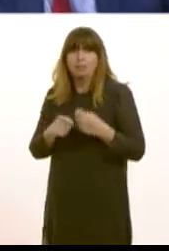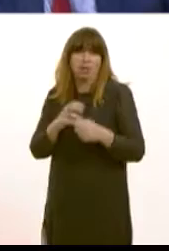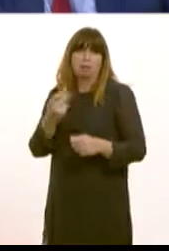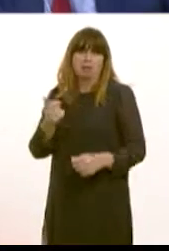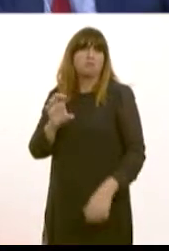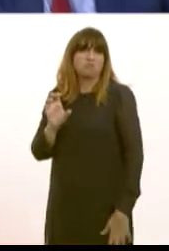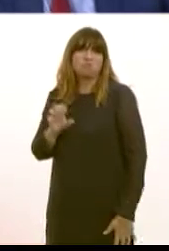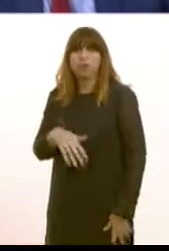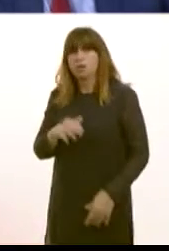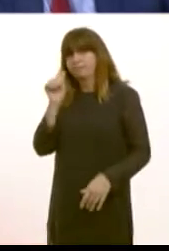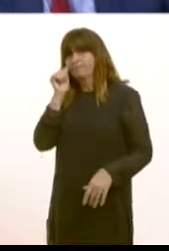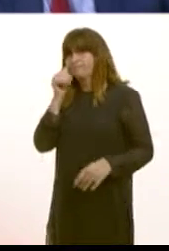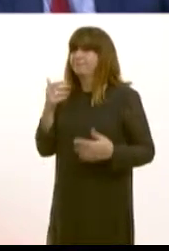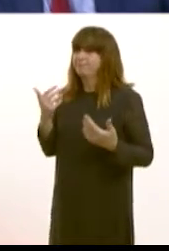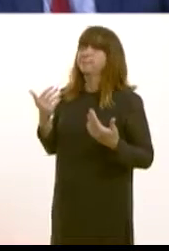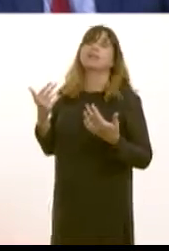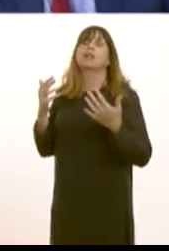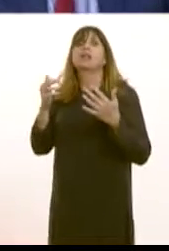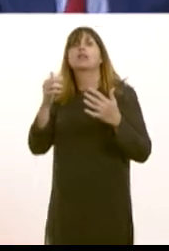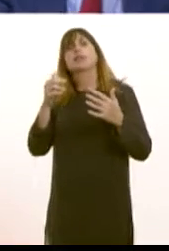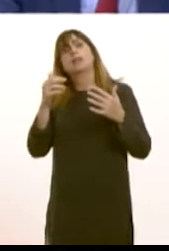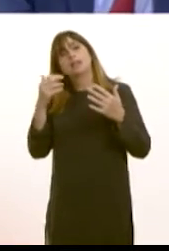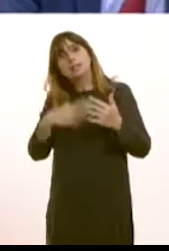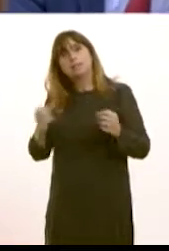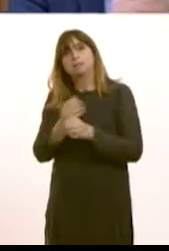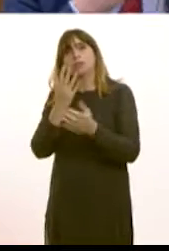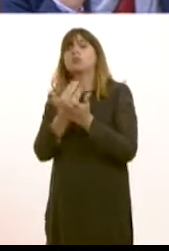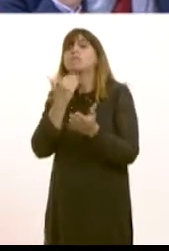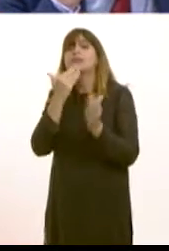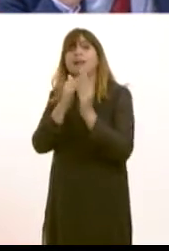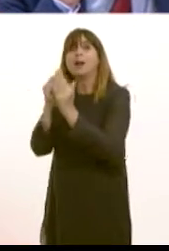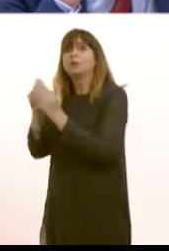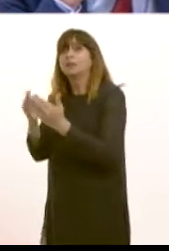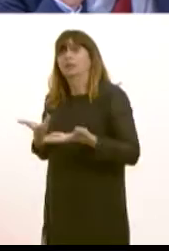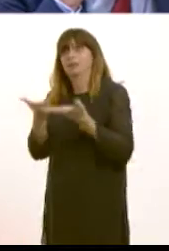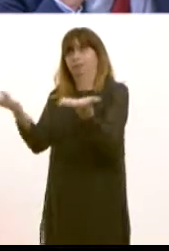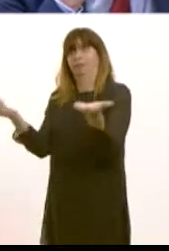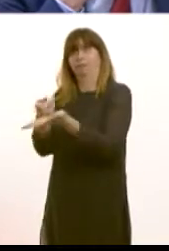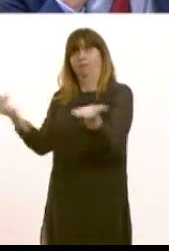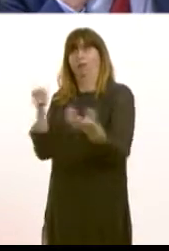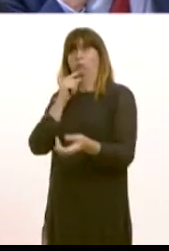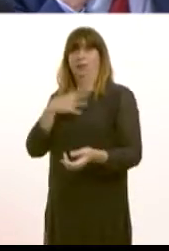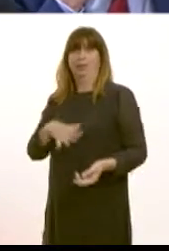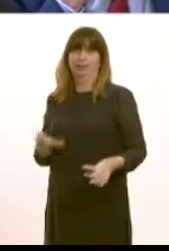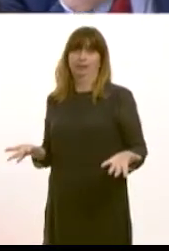Member is right to say that we have to make sure that we have enough houses available for the people who need them.